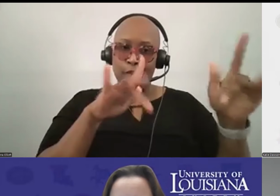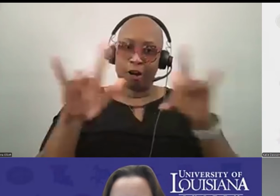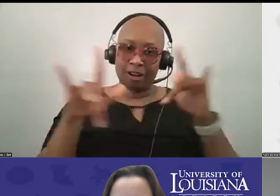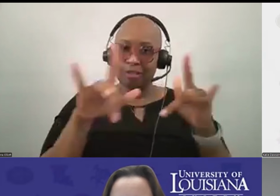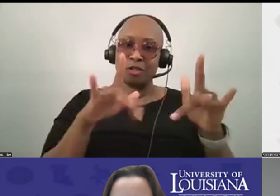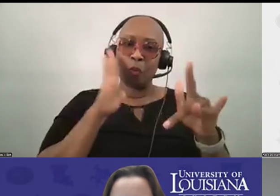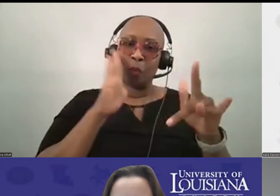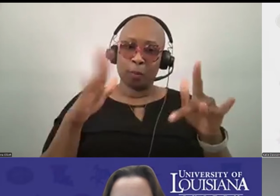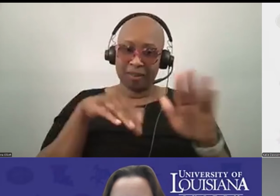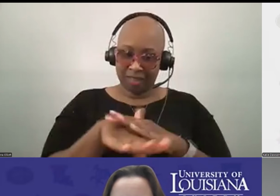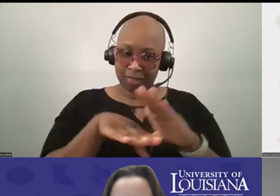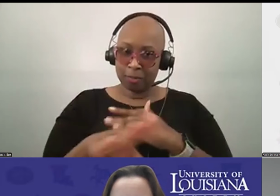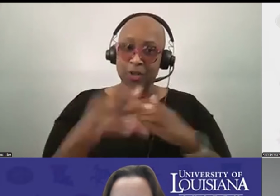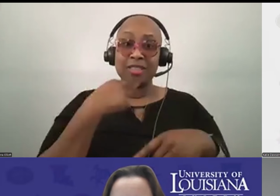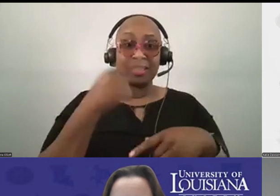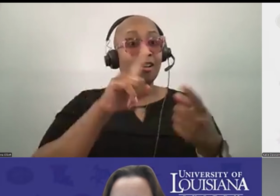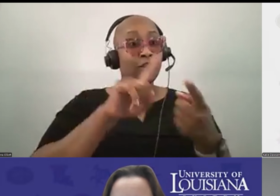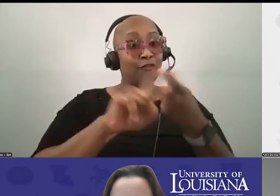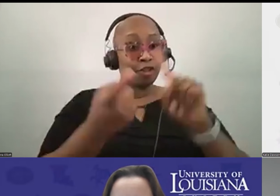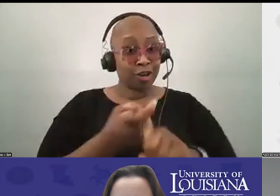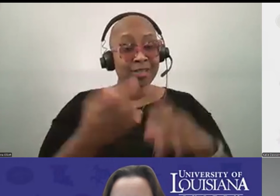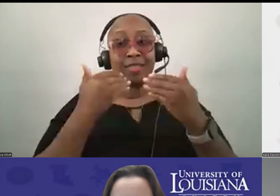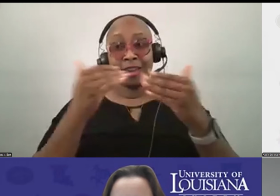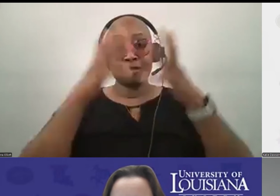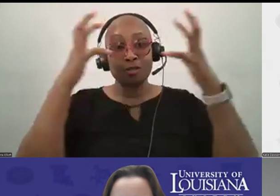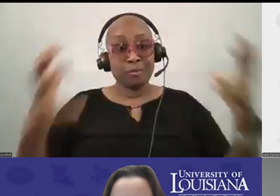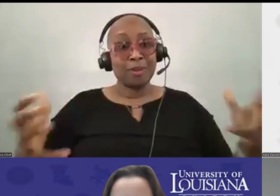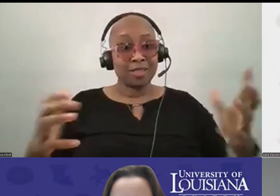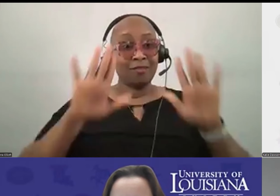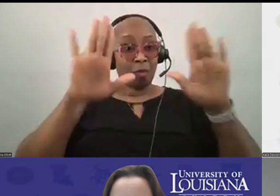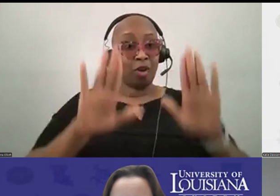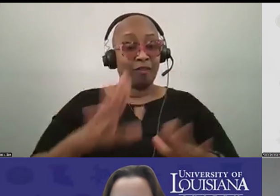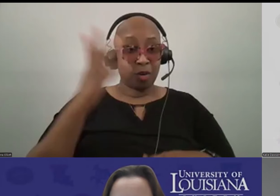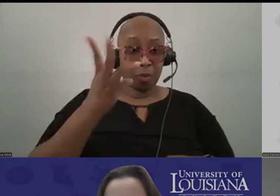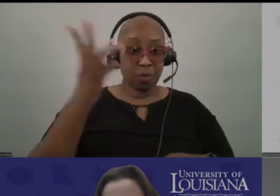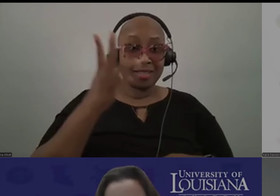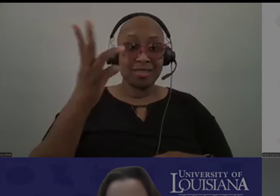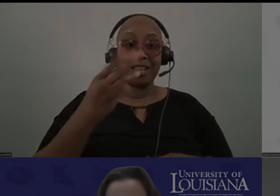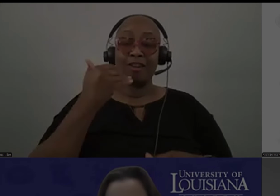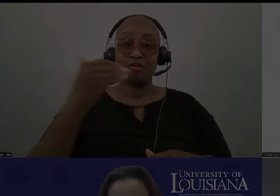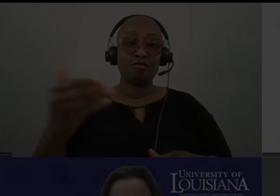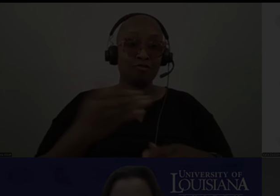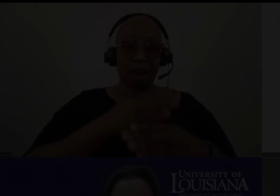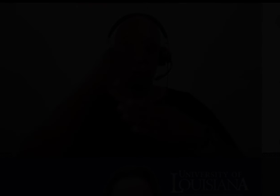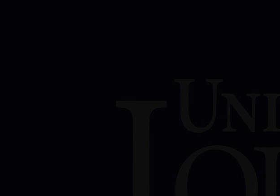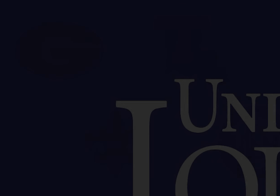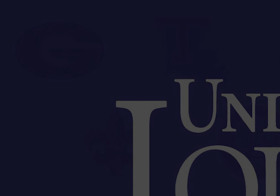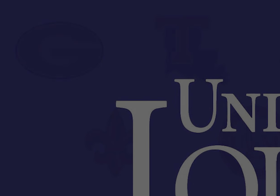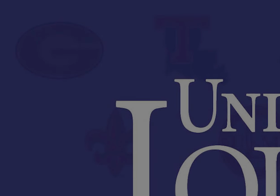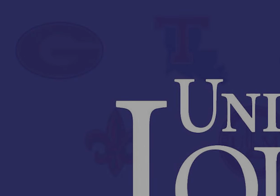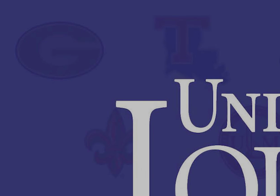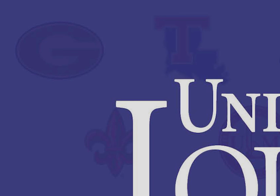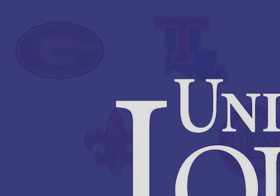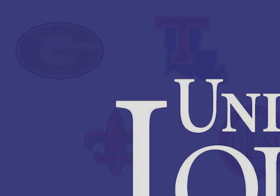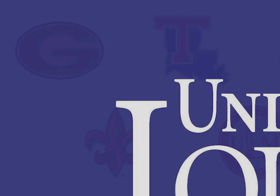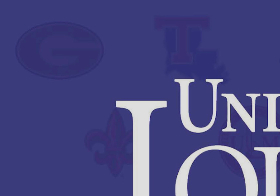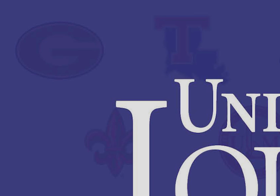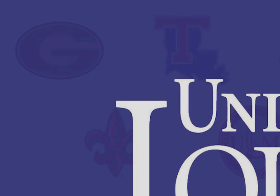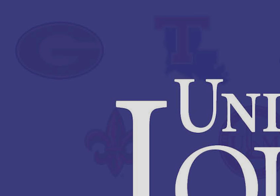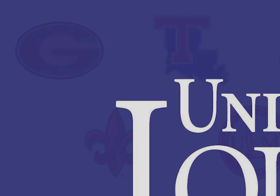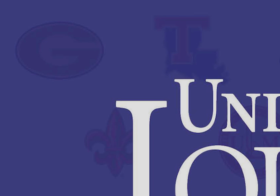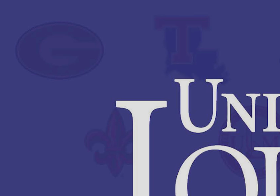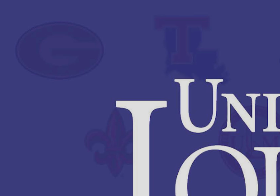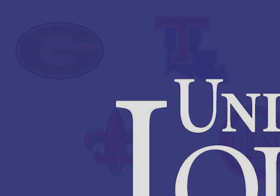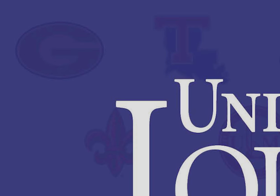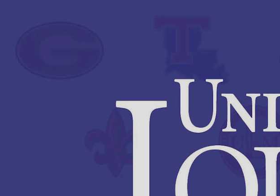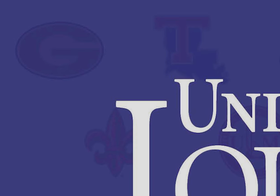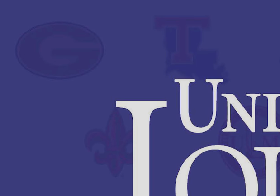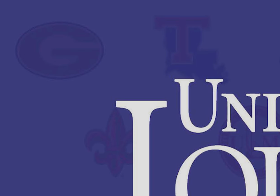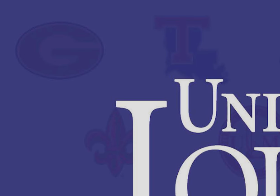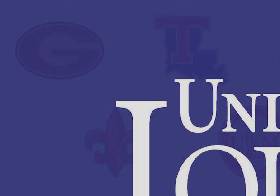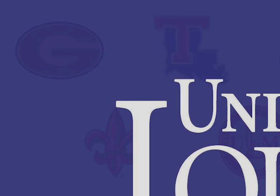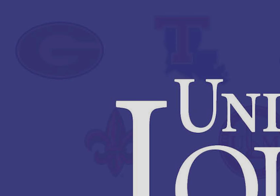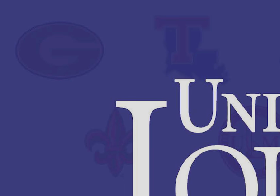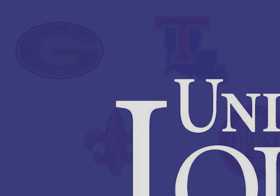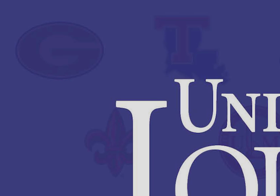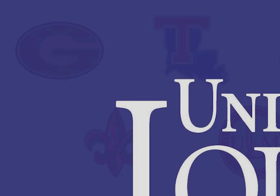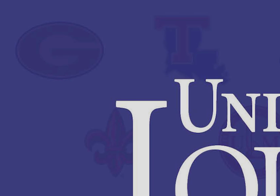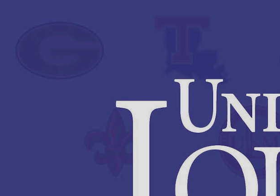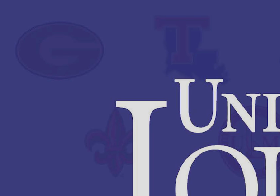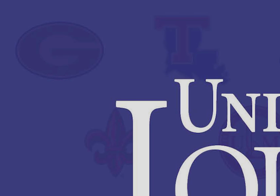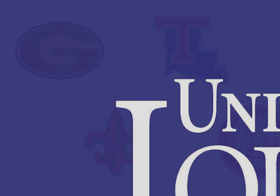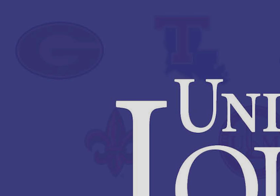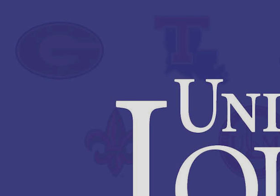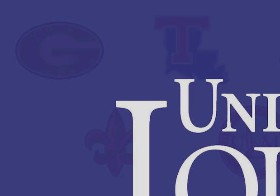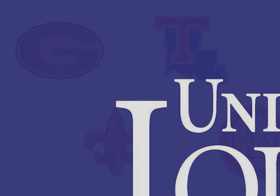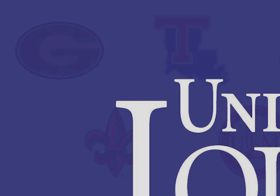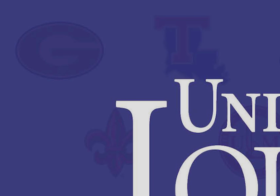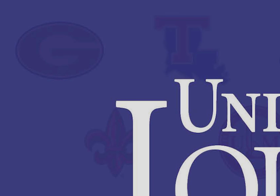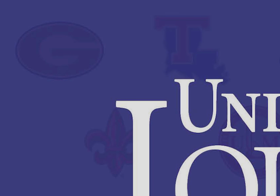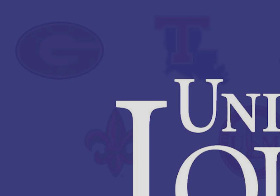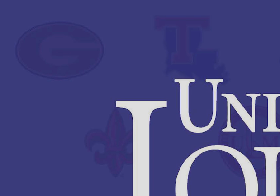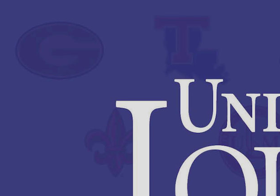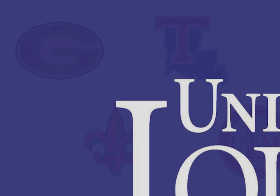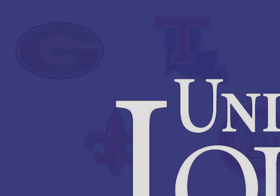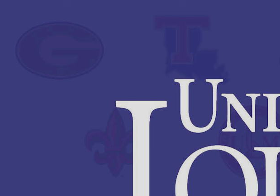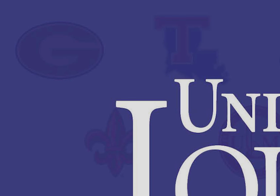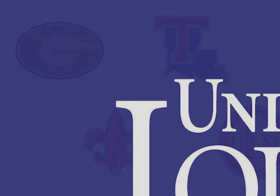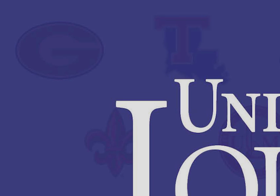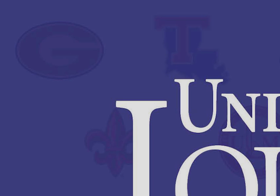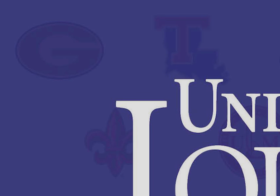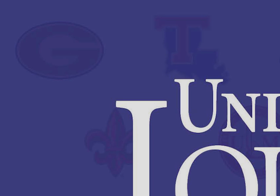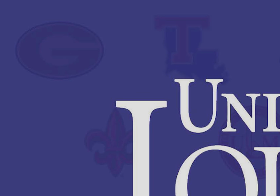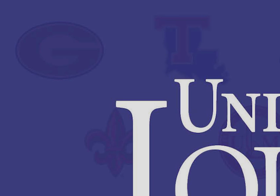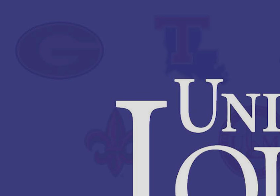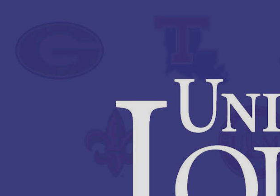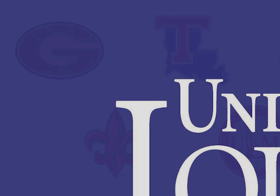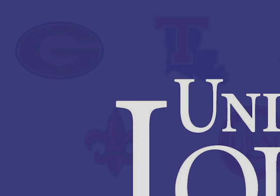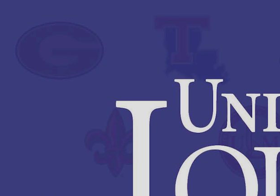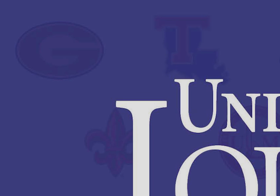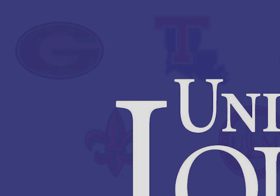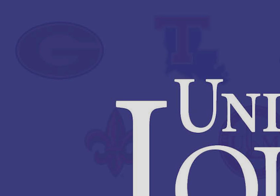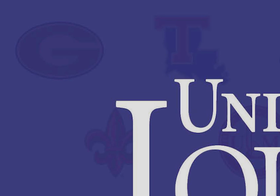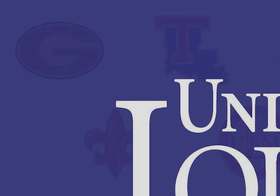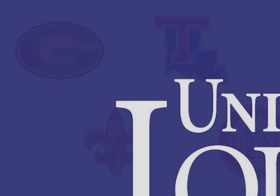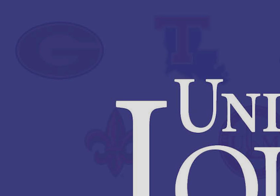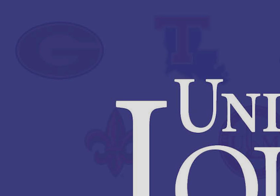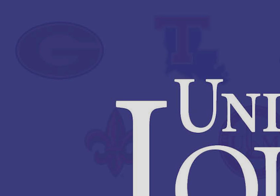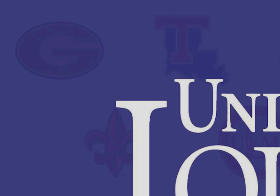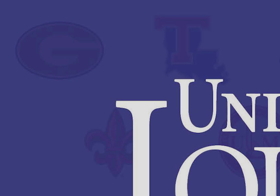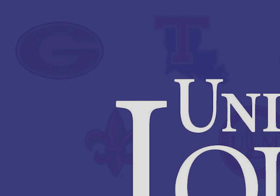thank you all so much. Have a wonderful Wednesday and a great rest of your week.